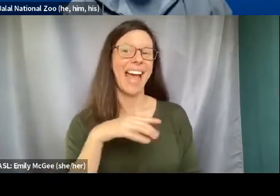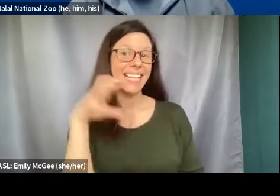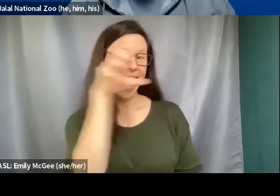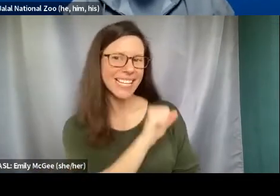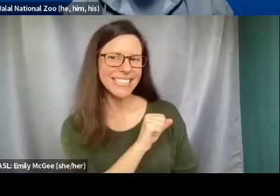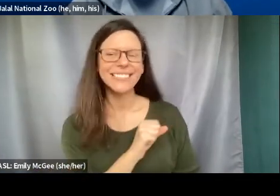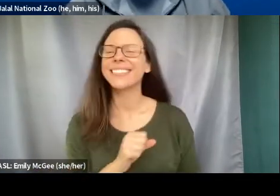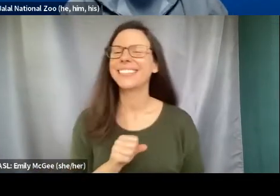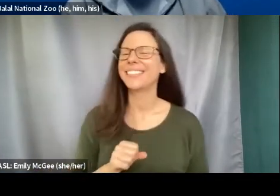Shellie: All right.